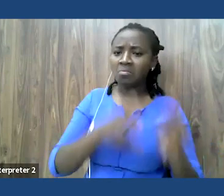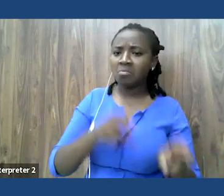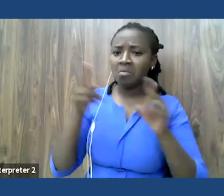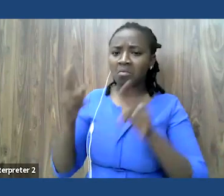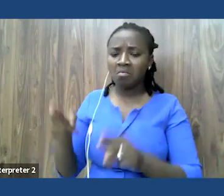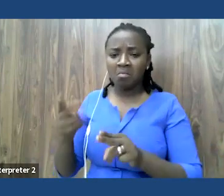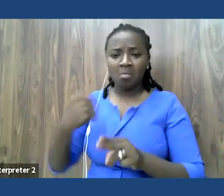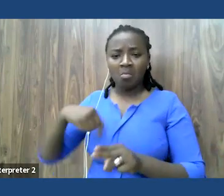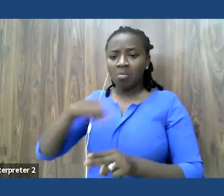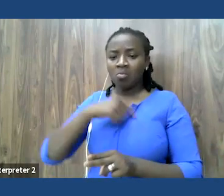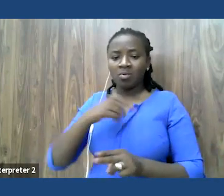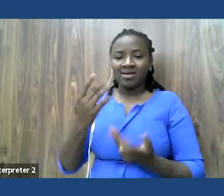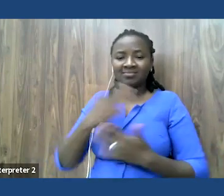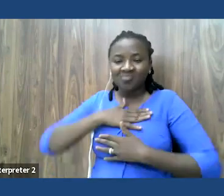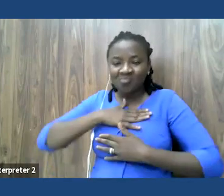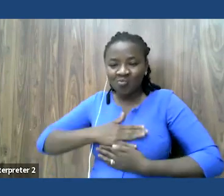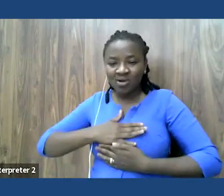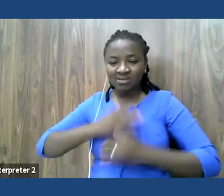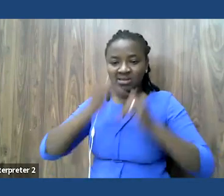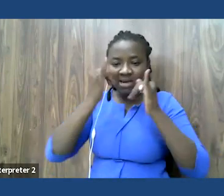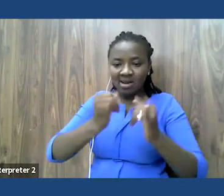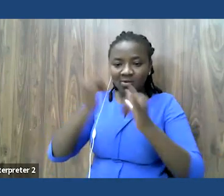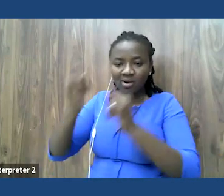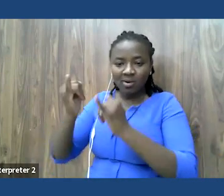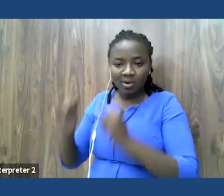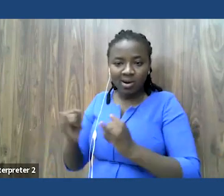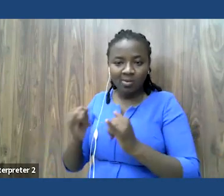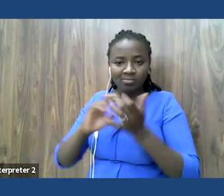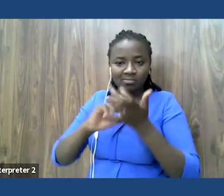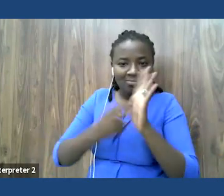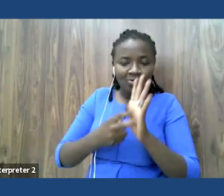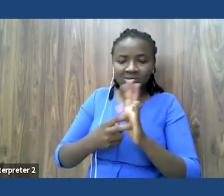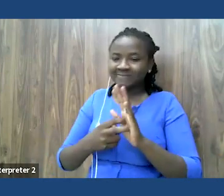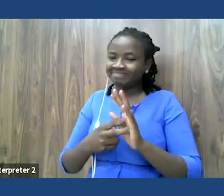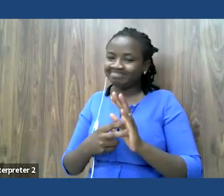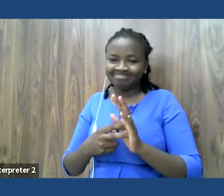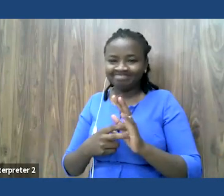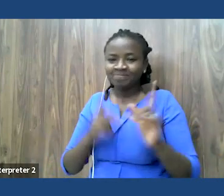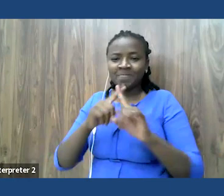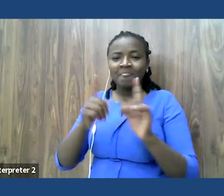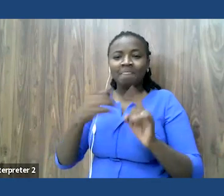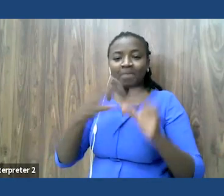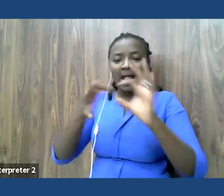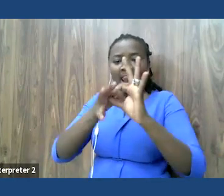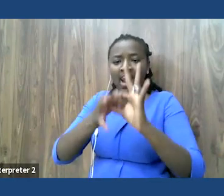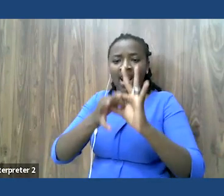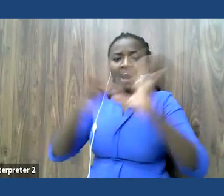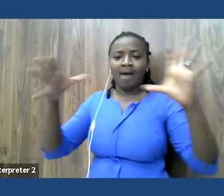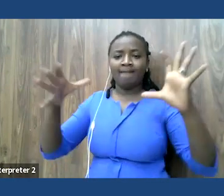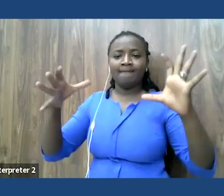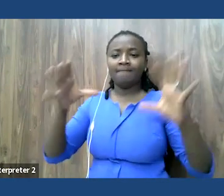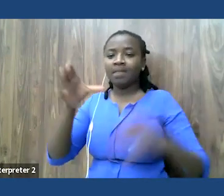But globally, there's a lack of inclusion on education for the seniors.